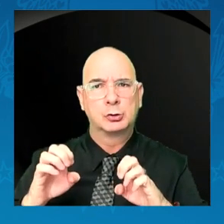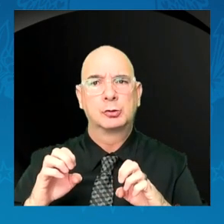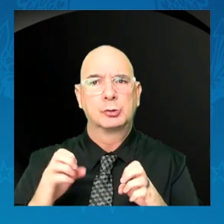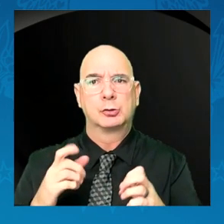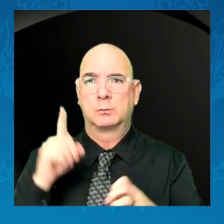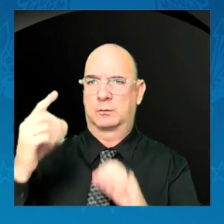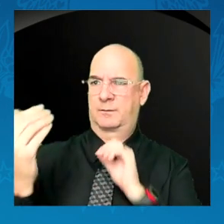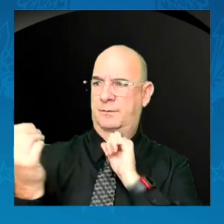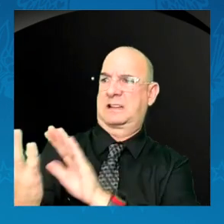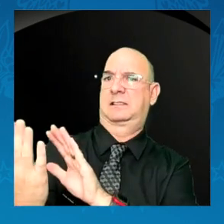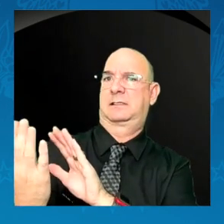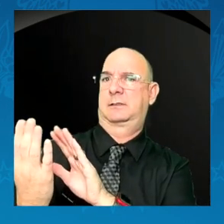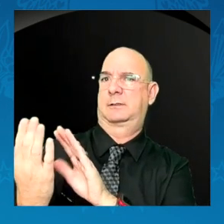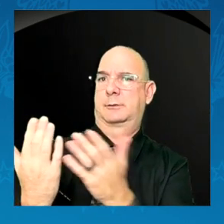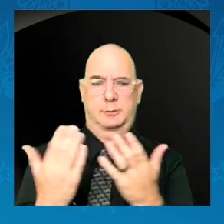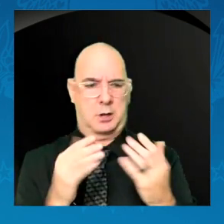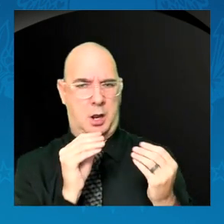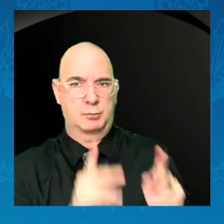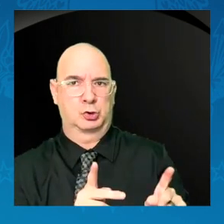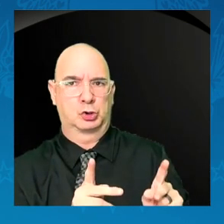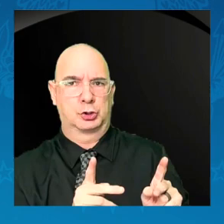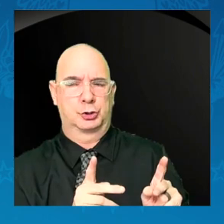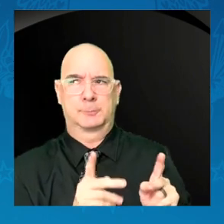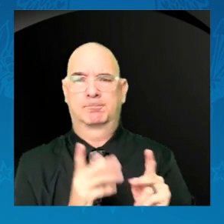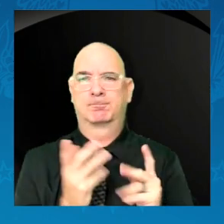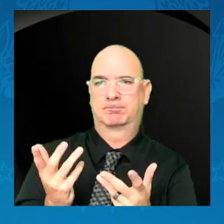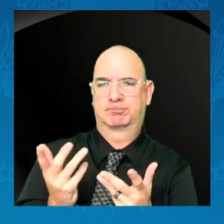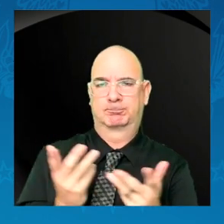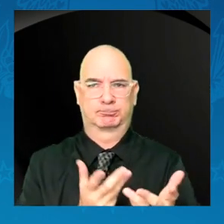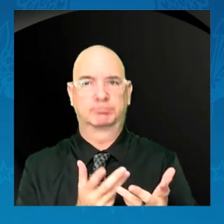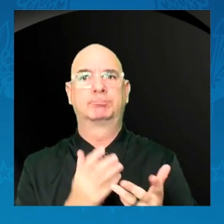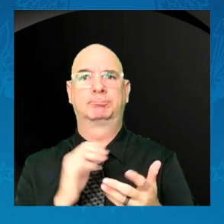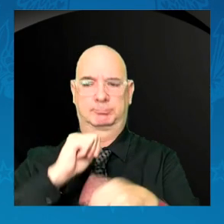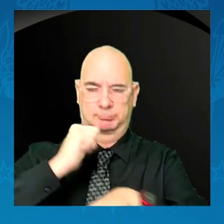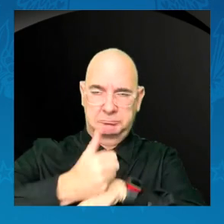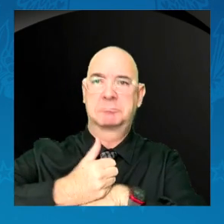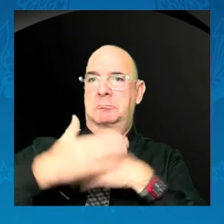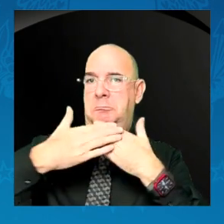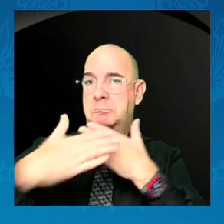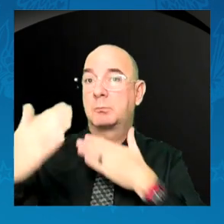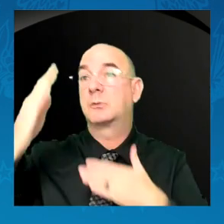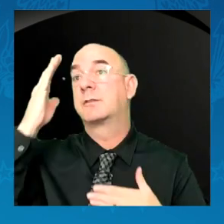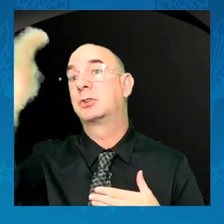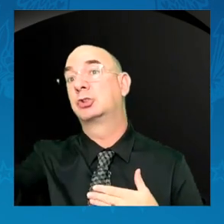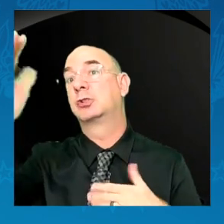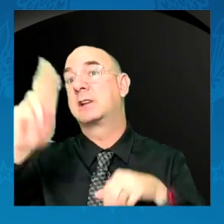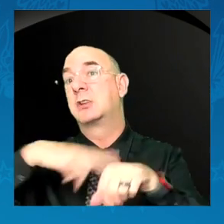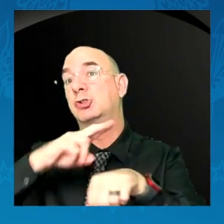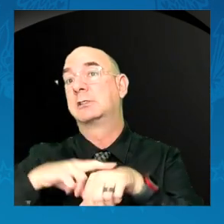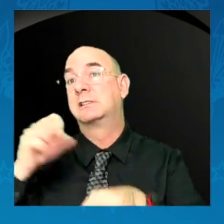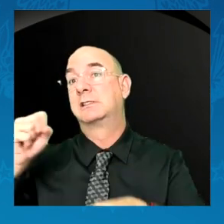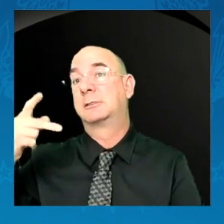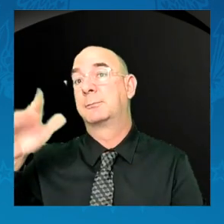in defining the future of the nation's space enterprise. Thank you. The Vice President: Thank you very much. Thank you, IRA.